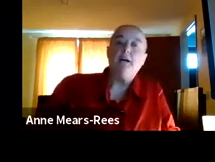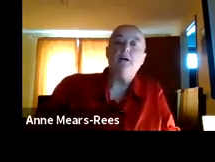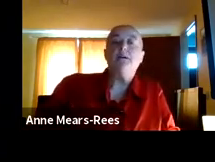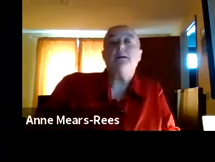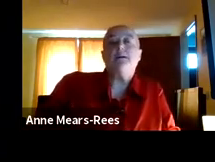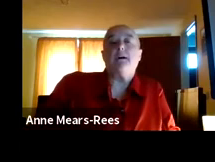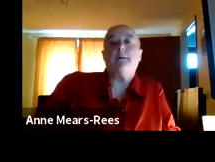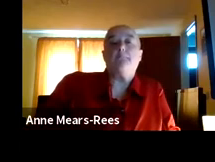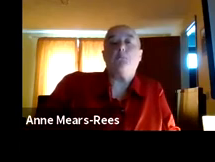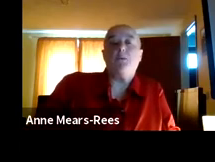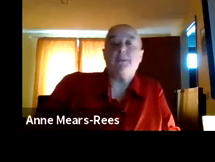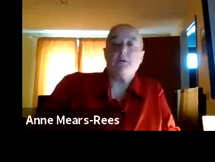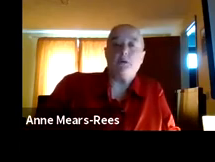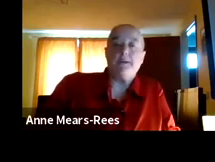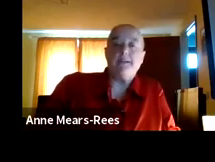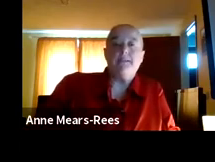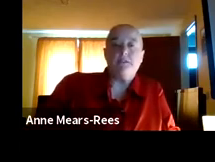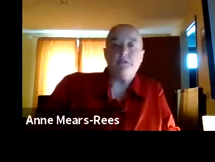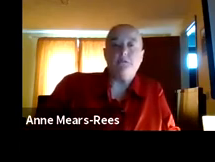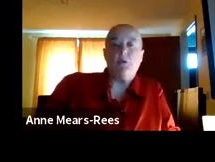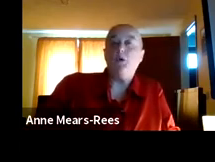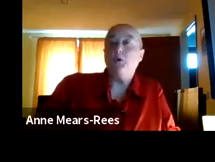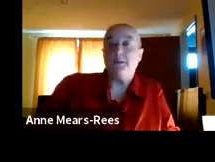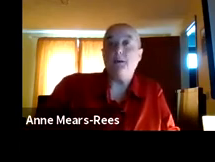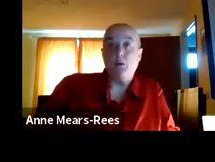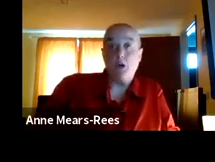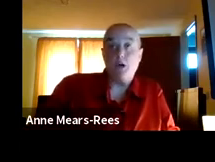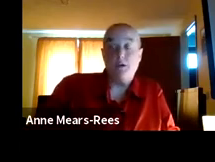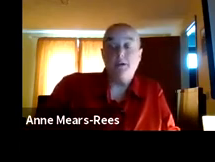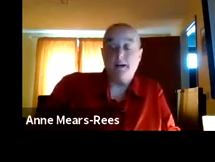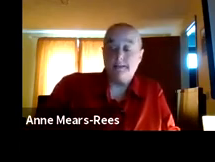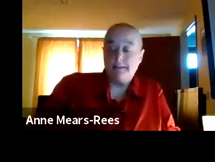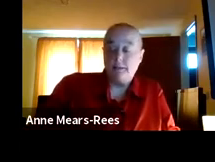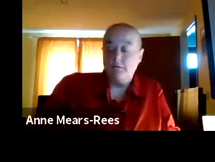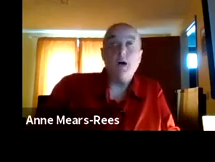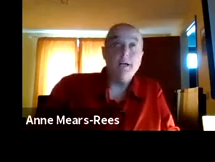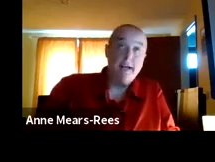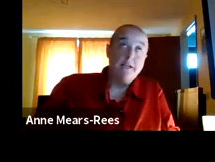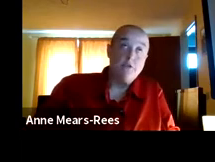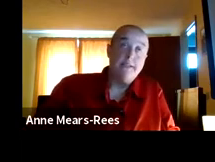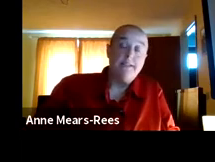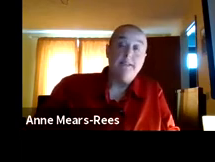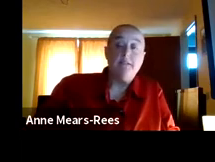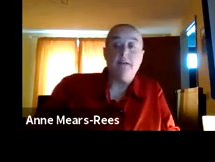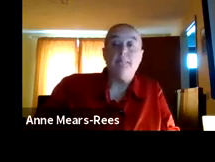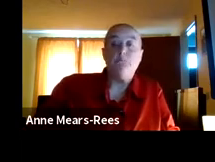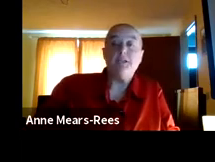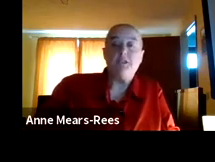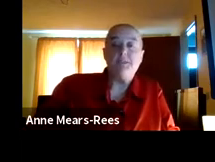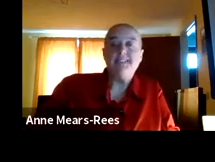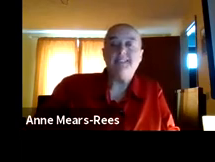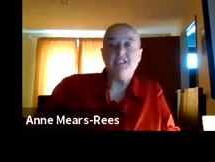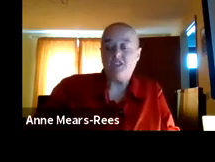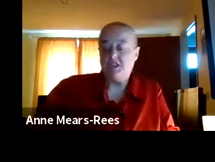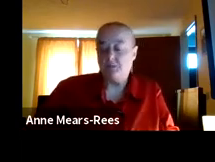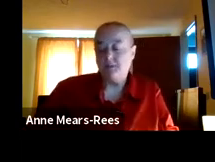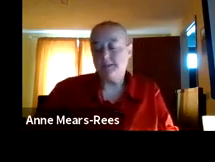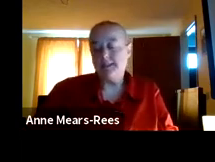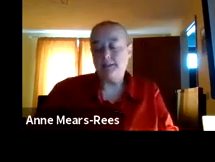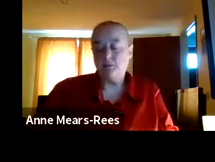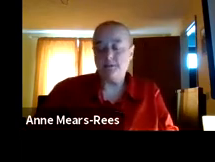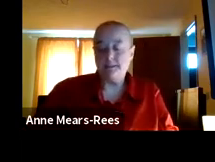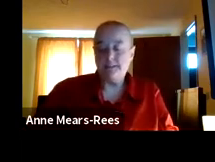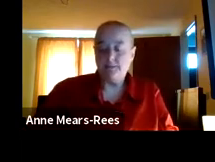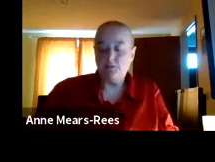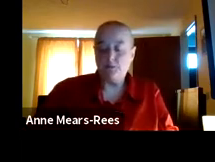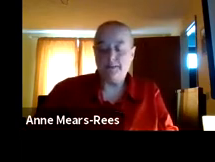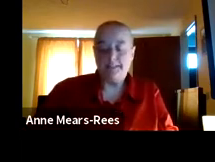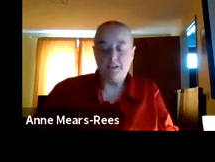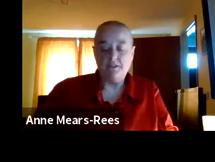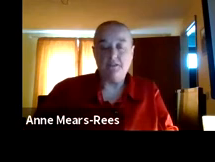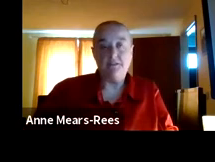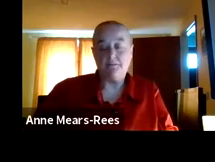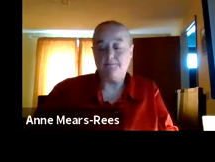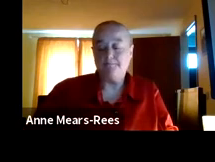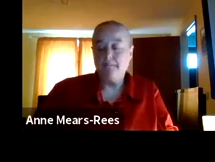Anne Mears-Rees: hi i'm a fairly recently bereaved Kara and my mom who had vascular dementia experienced discrimination.